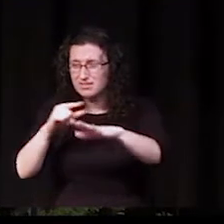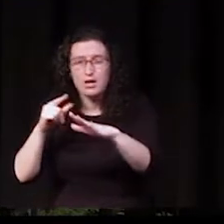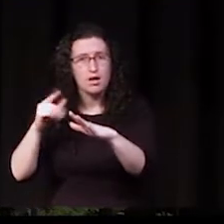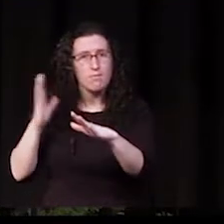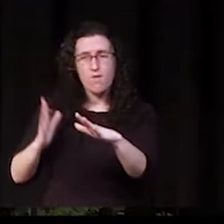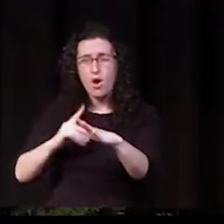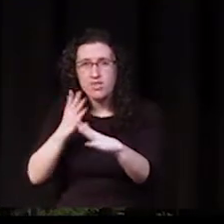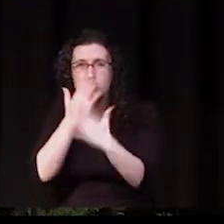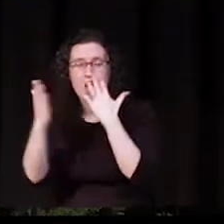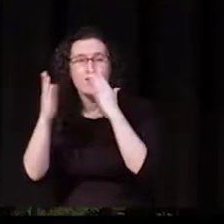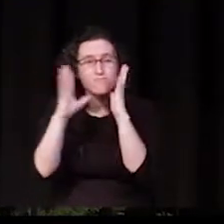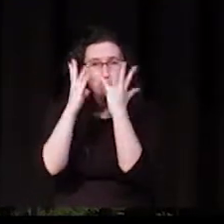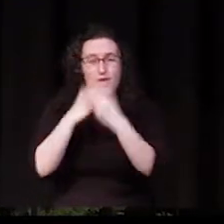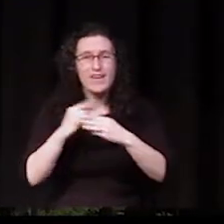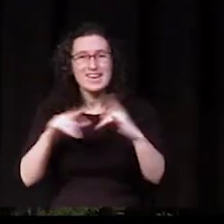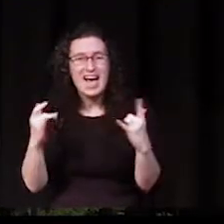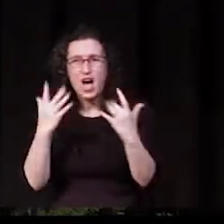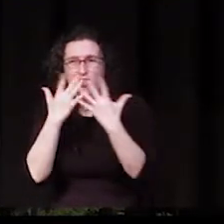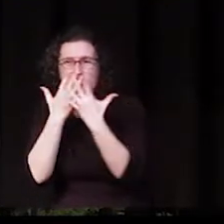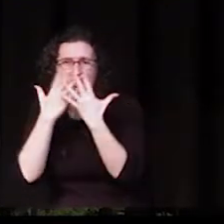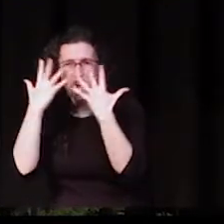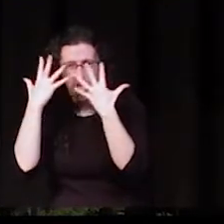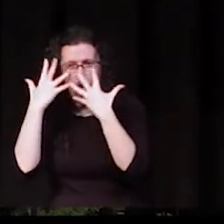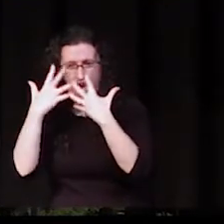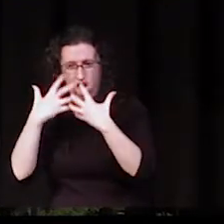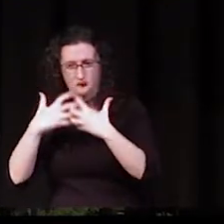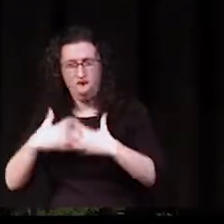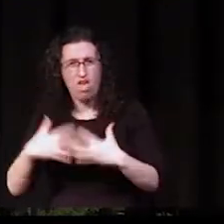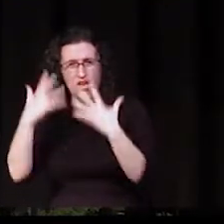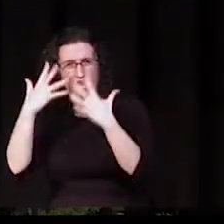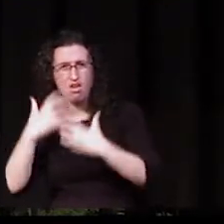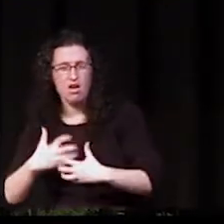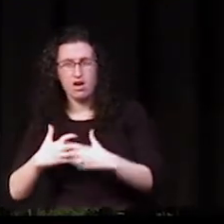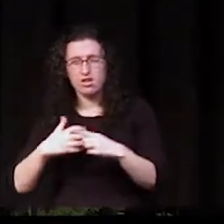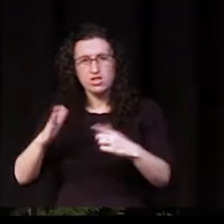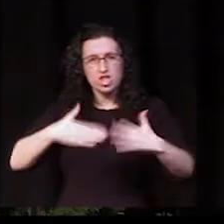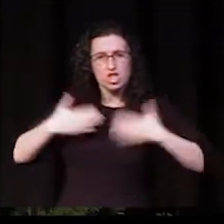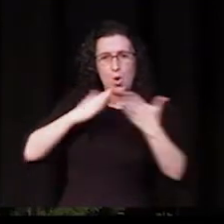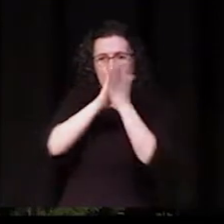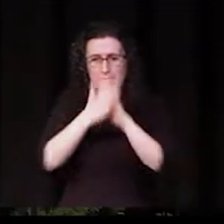and it dimmed that sense of joy and peace, and it penetrated Adam and Eve,